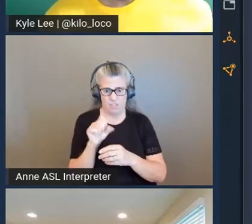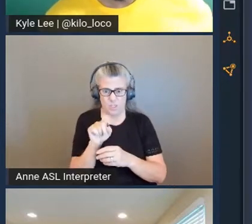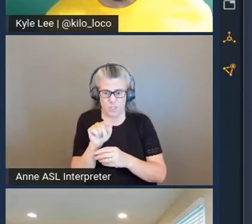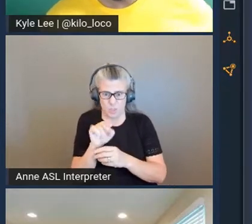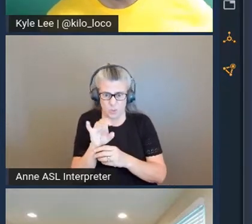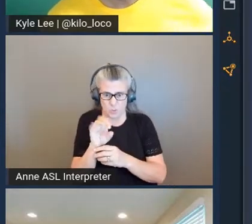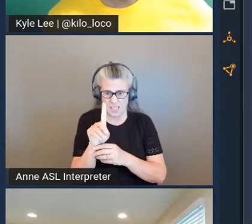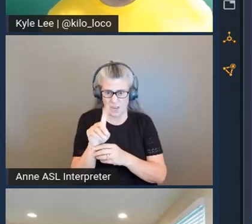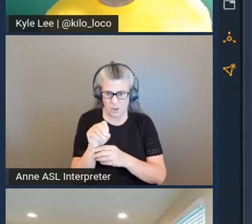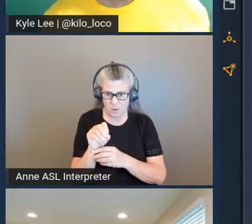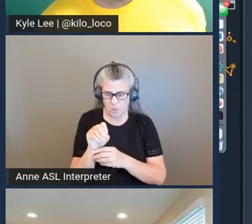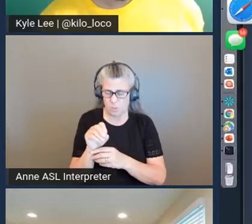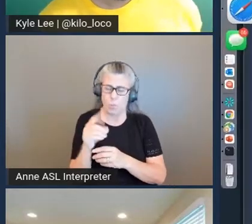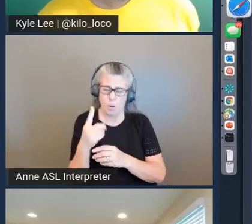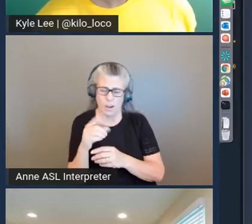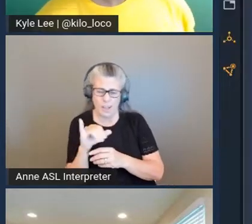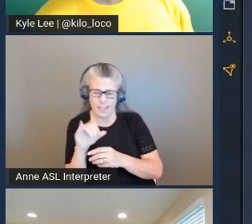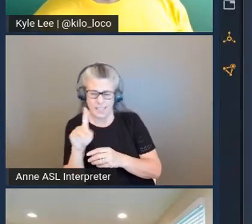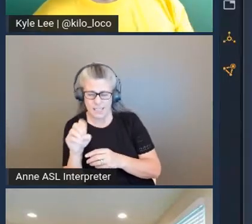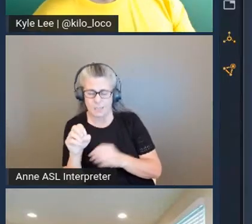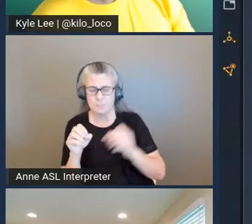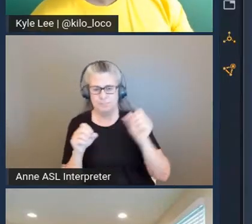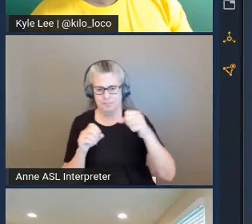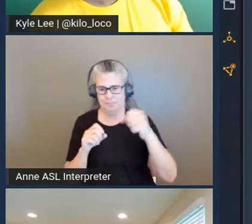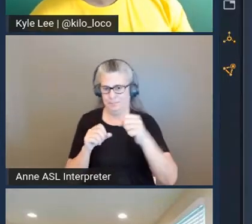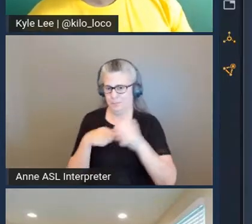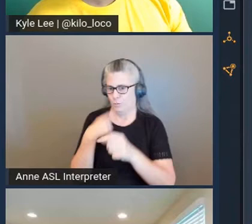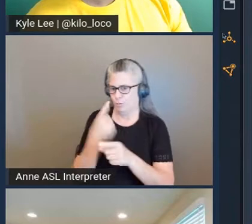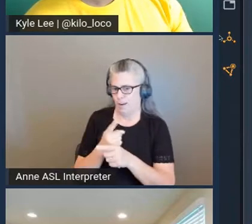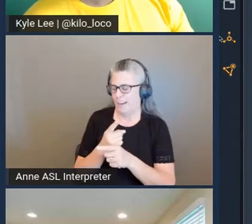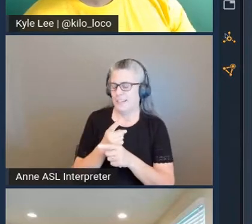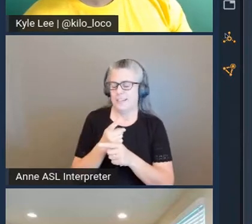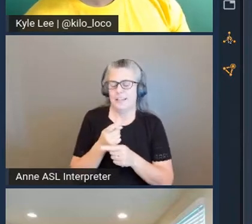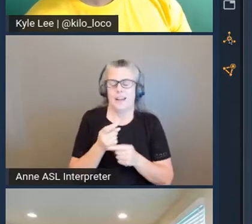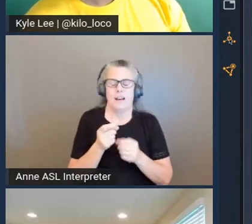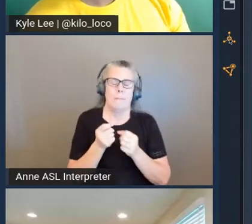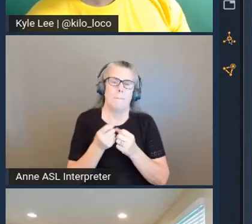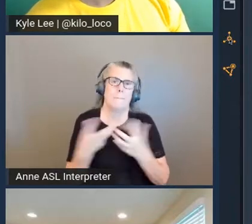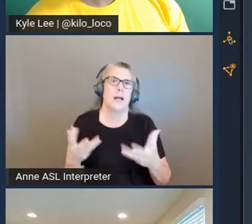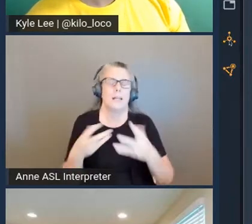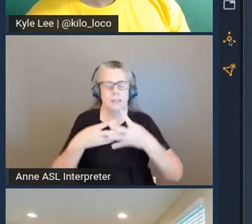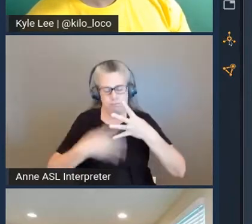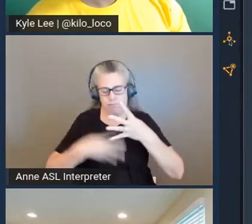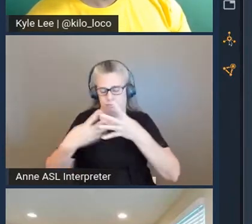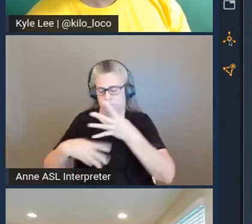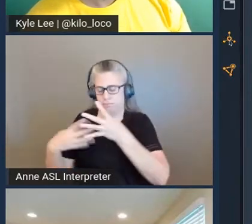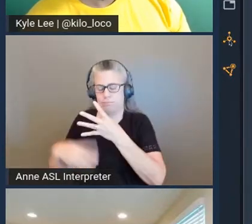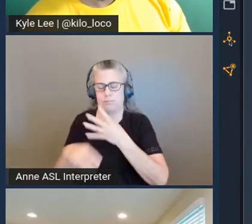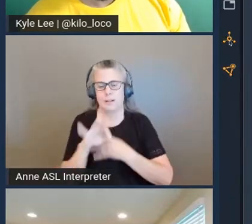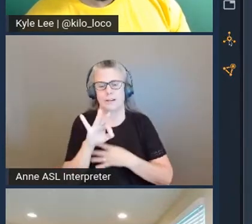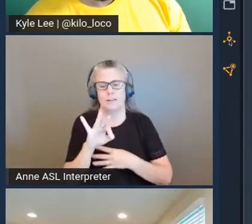It is a feature rich IDE, and I strongly recommend you to explore this for all